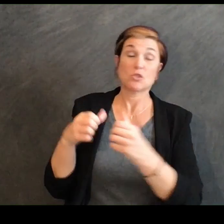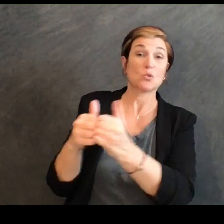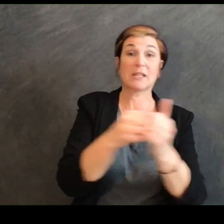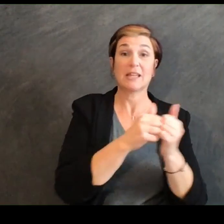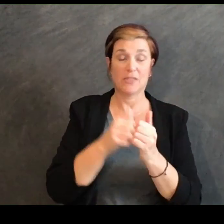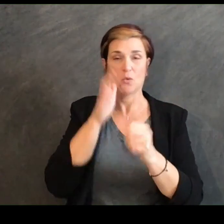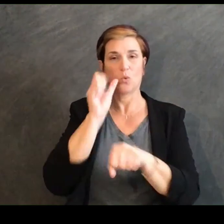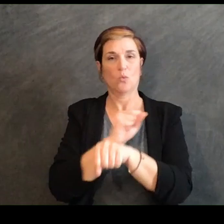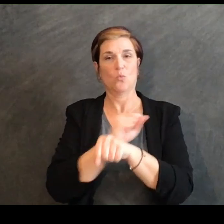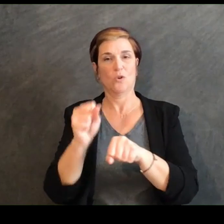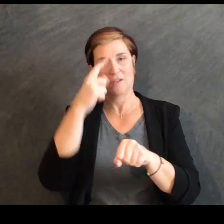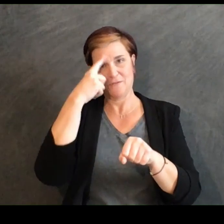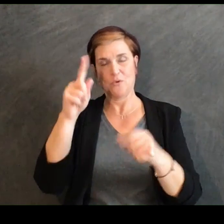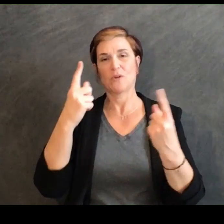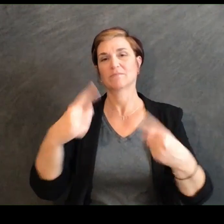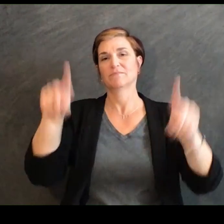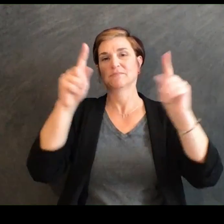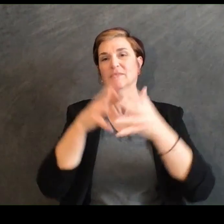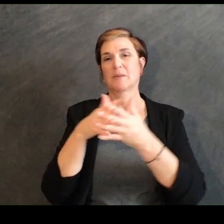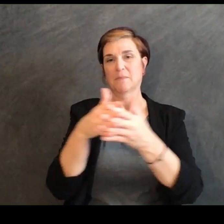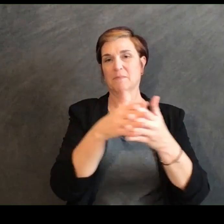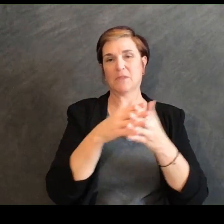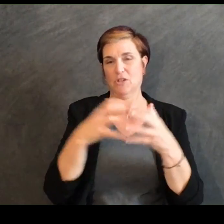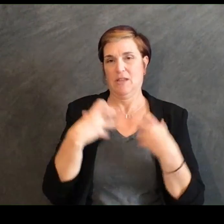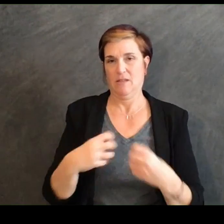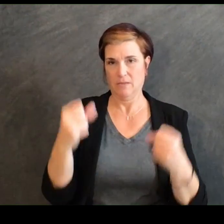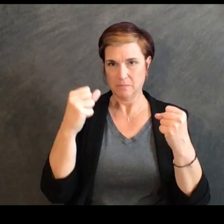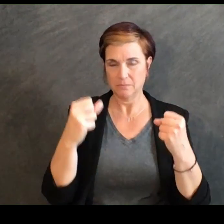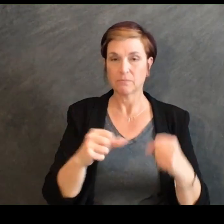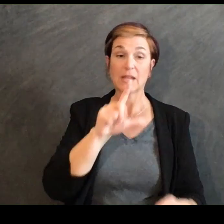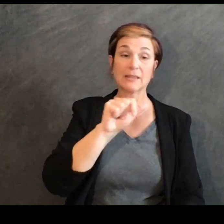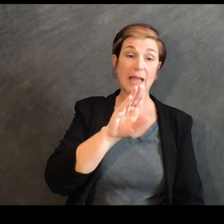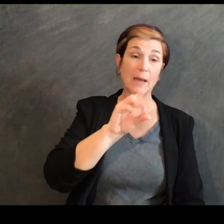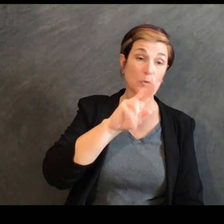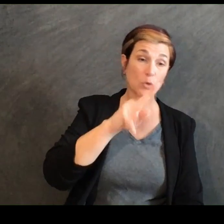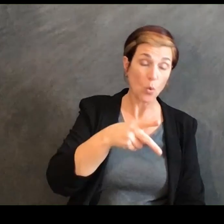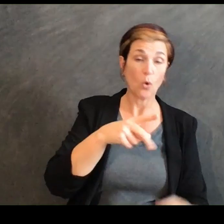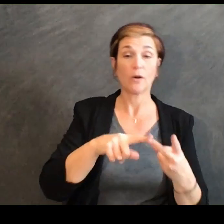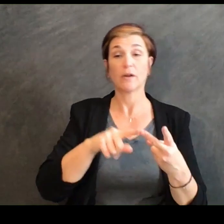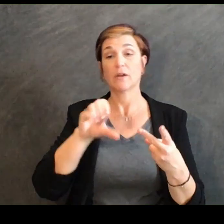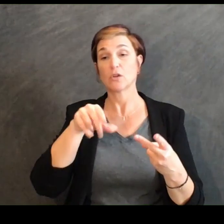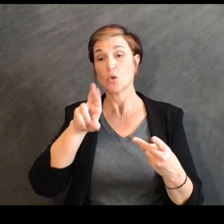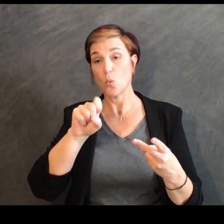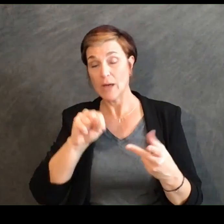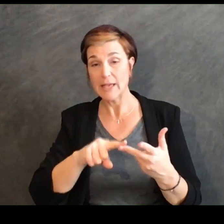laboratories LabCorp and quest and Roche just done an incredible job stepping